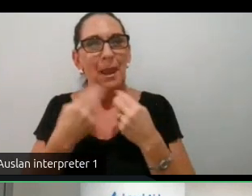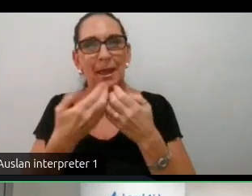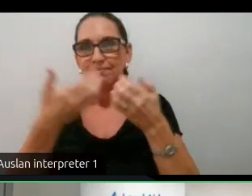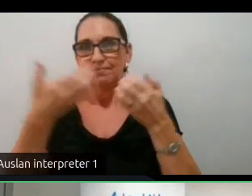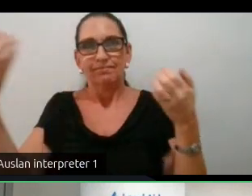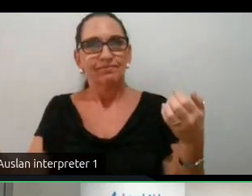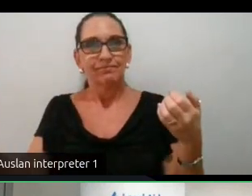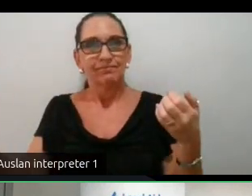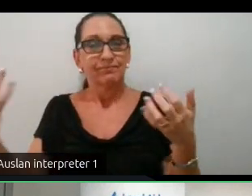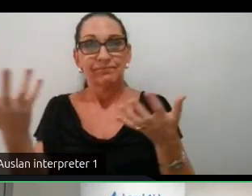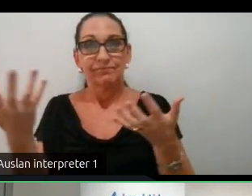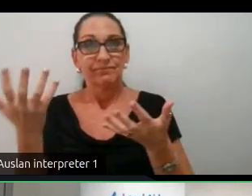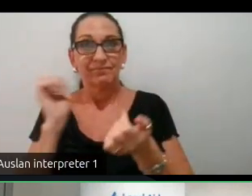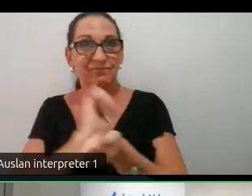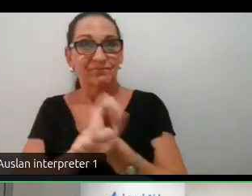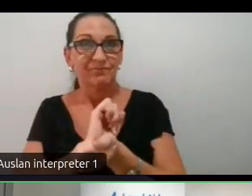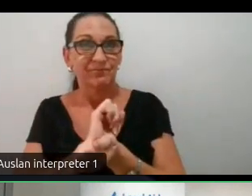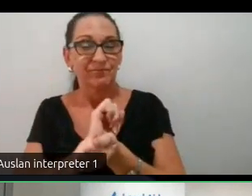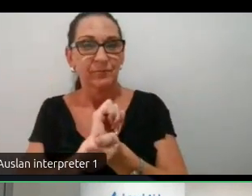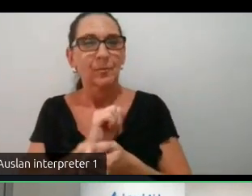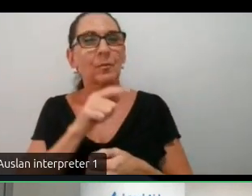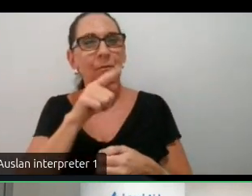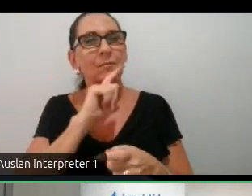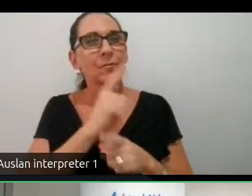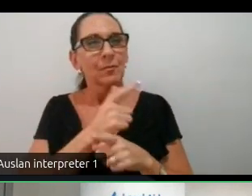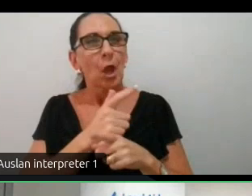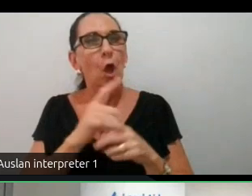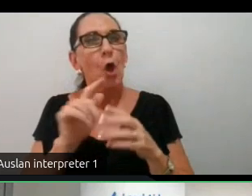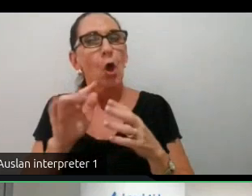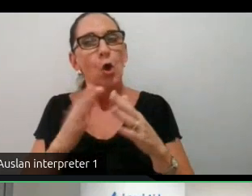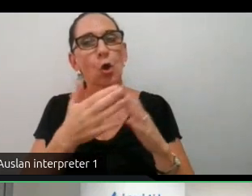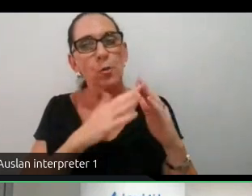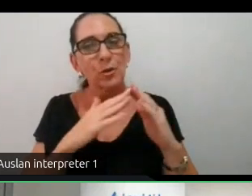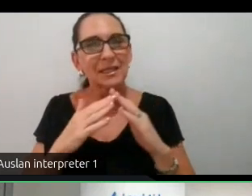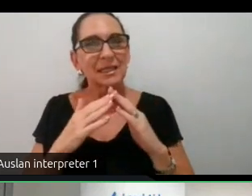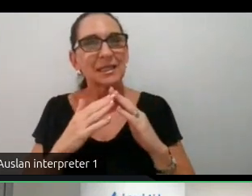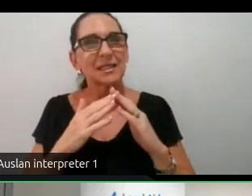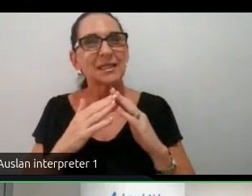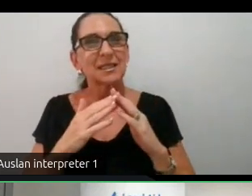because there was nothing there. I think you've talked about in the past the communities in after